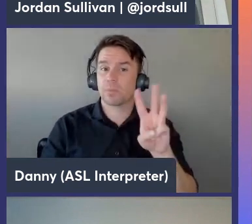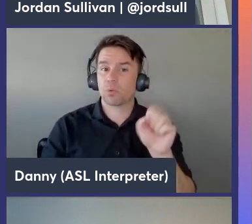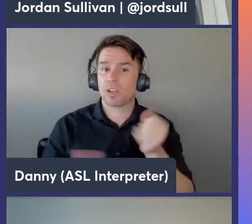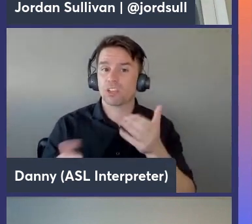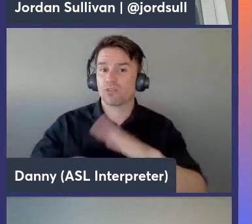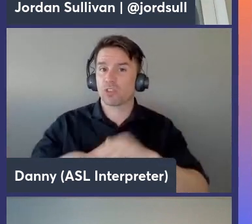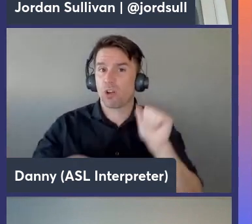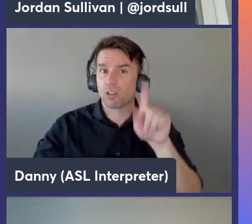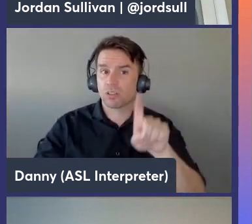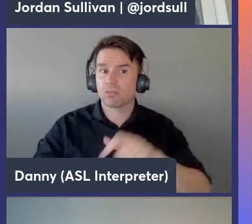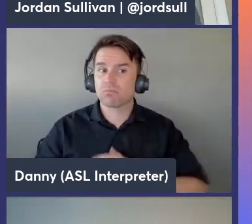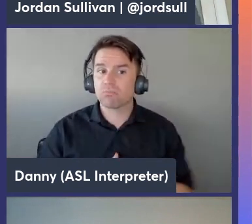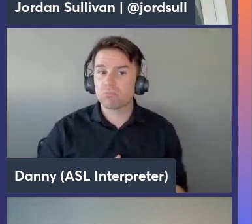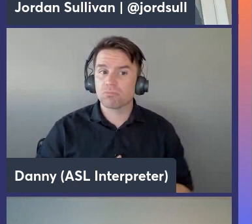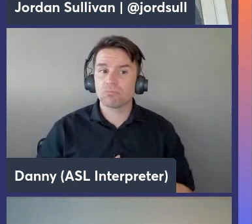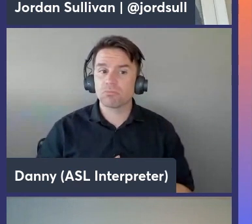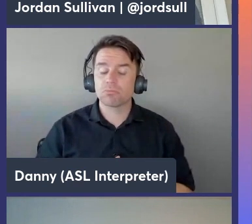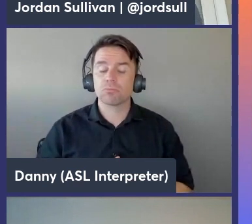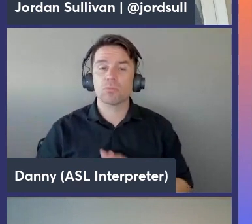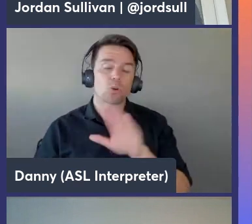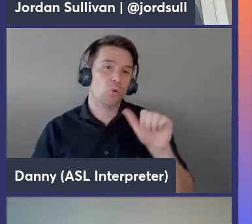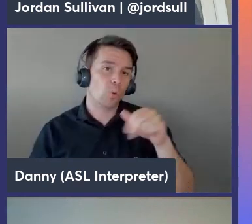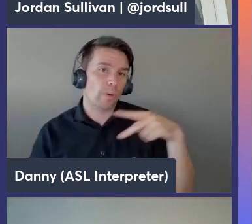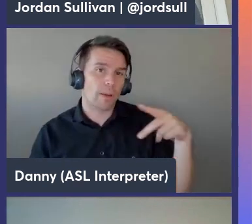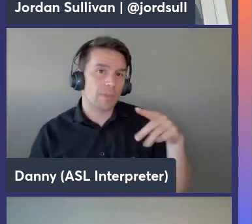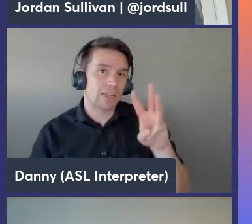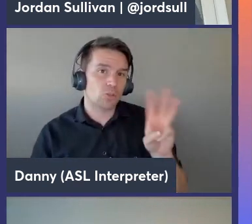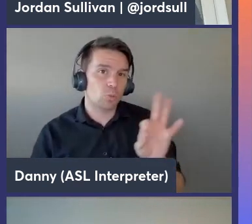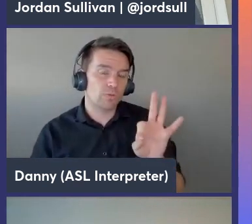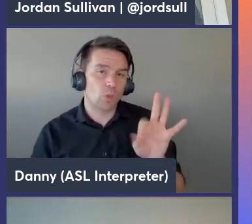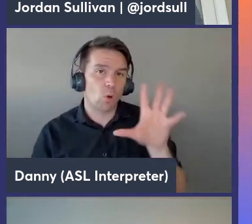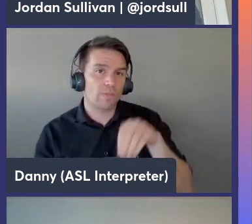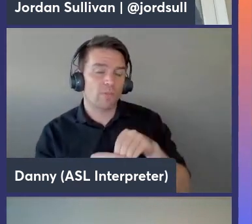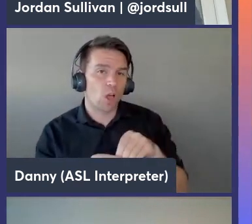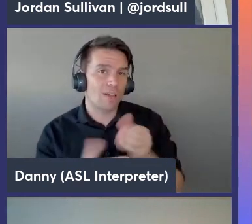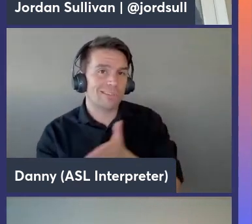that requires human intervention? Somebody to go in and actually make an approval, let's say.